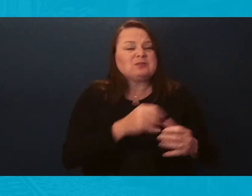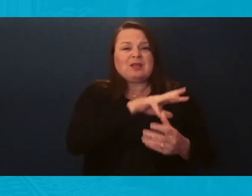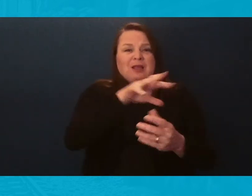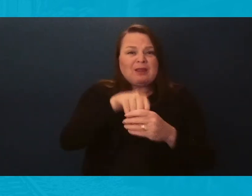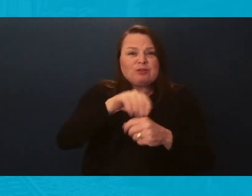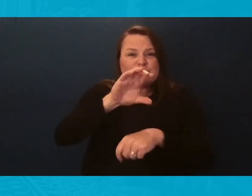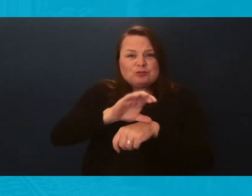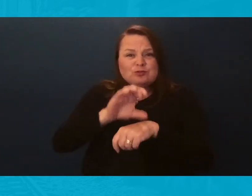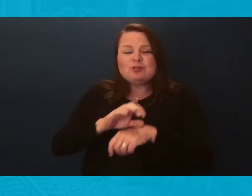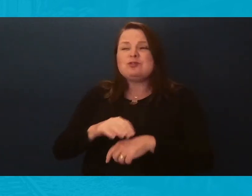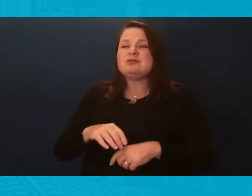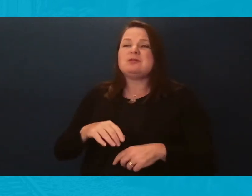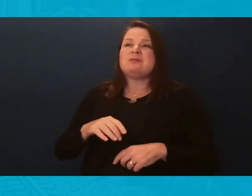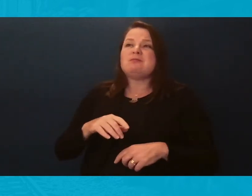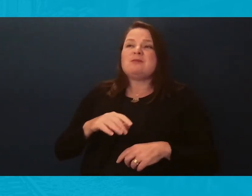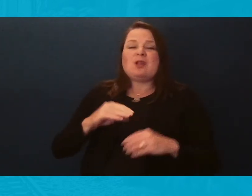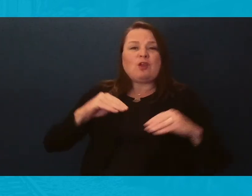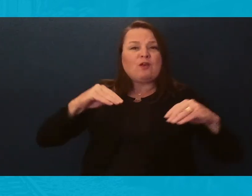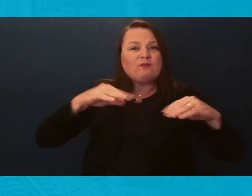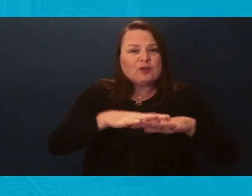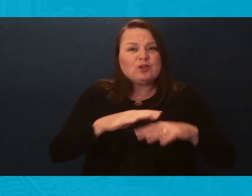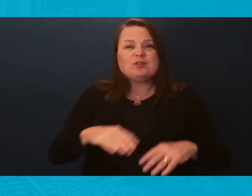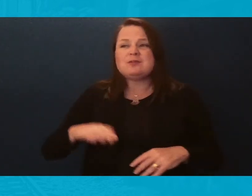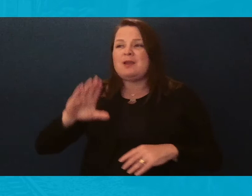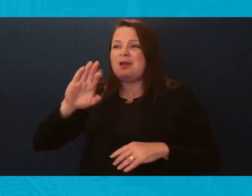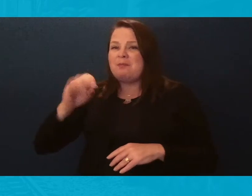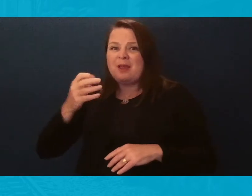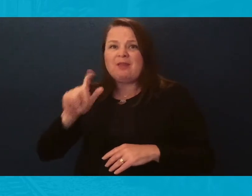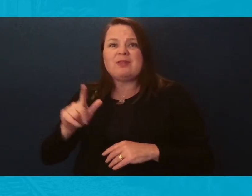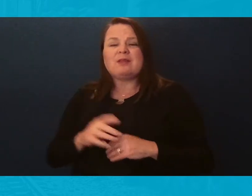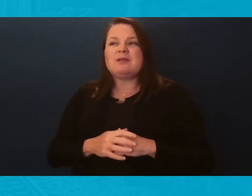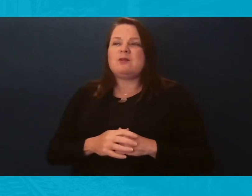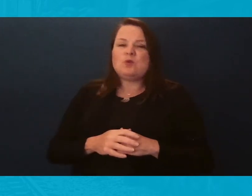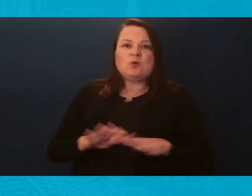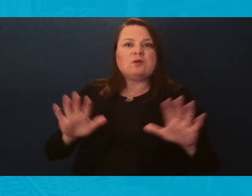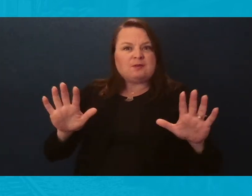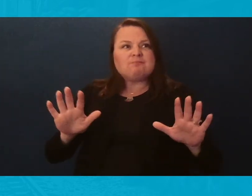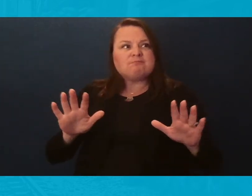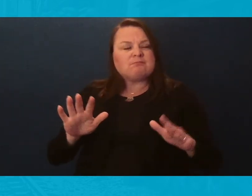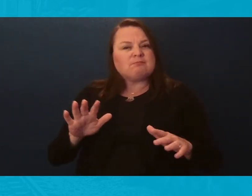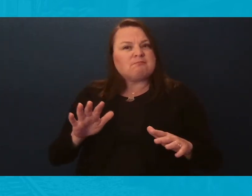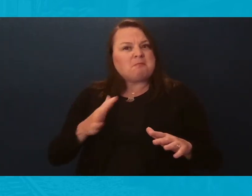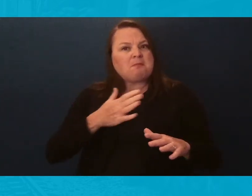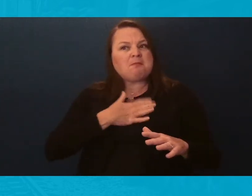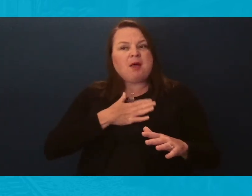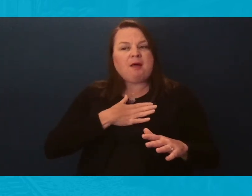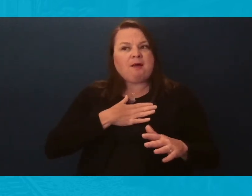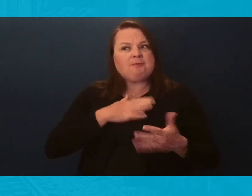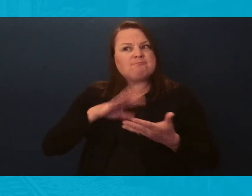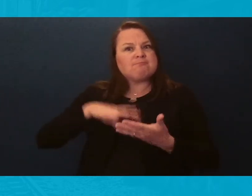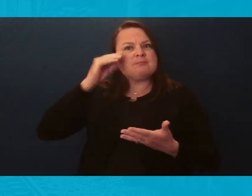and part of Converge and Bethel that we have to step into. And so I, yeah, step into this with a different challenge